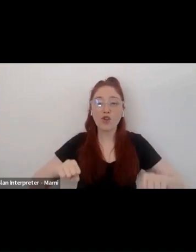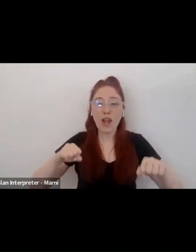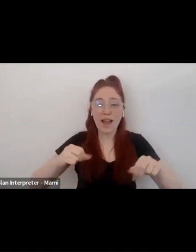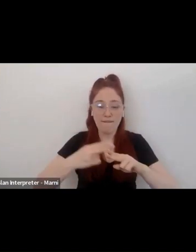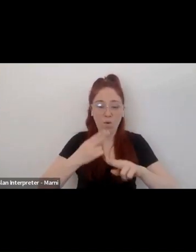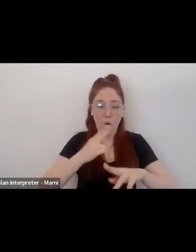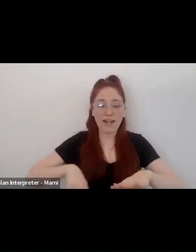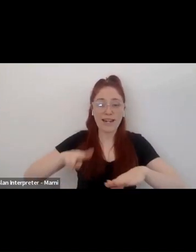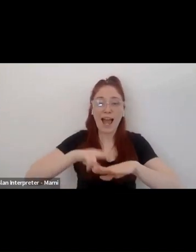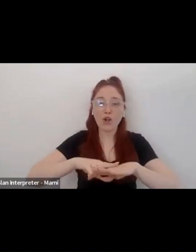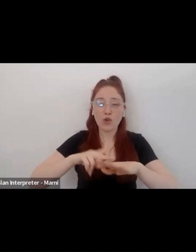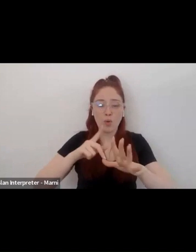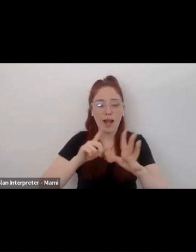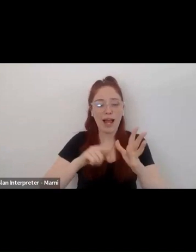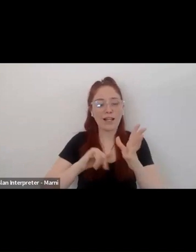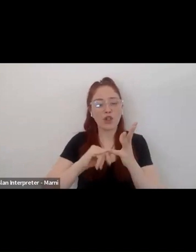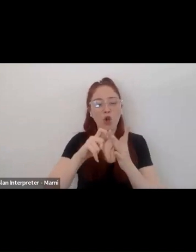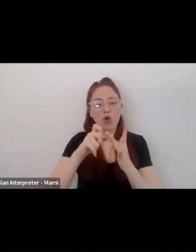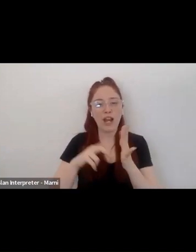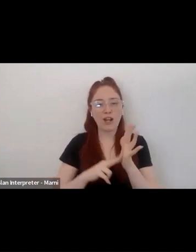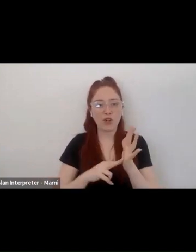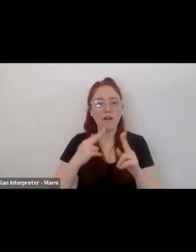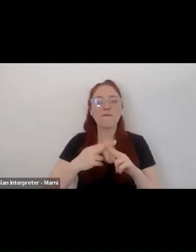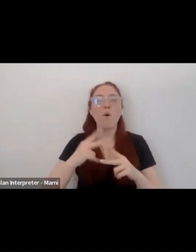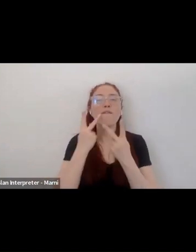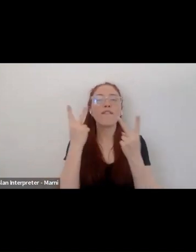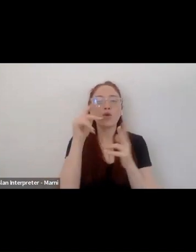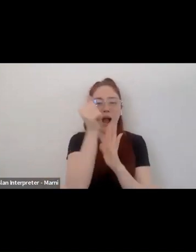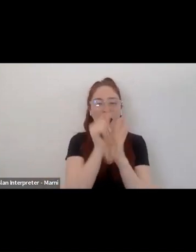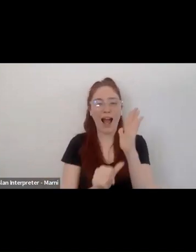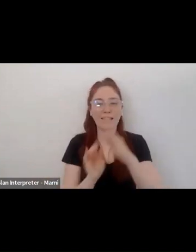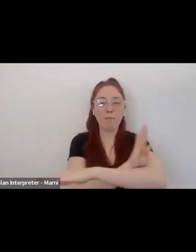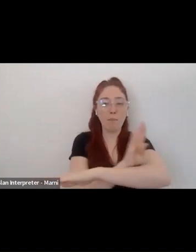Association for the Visual Arts Board. I have been for the last